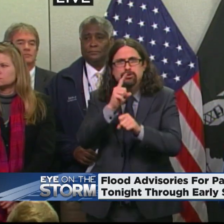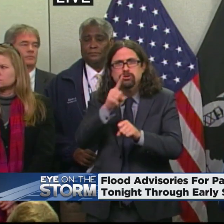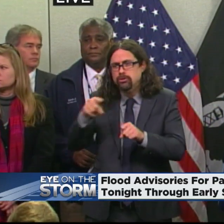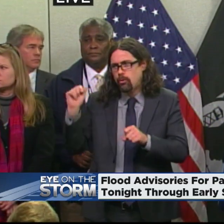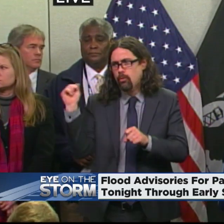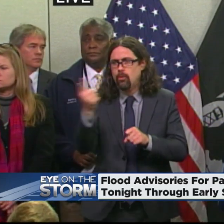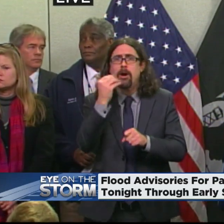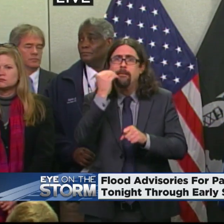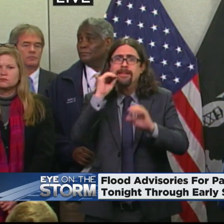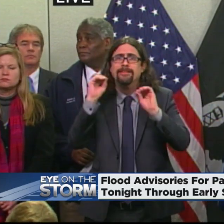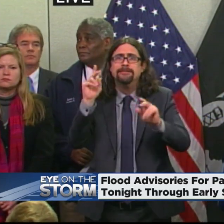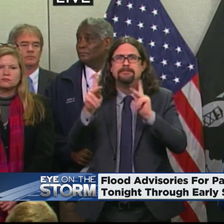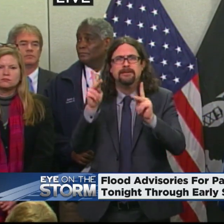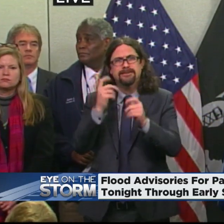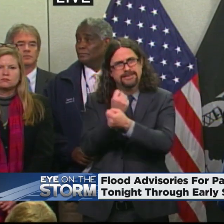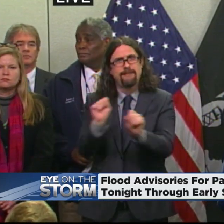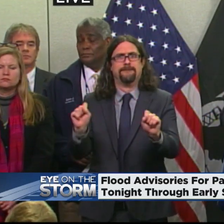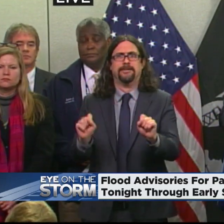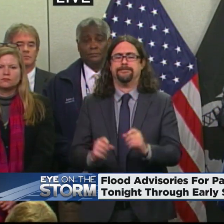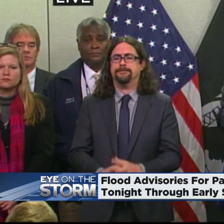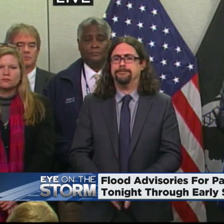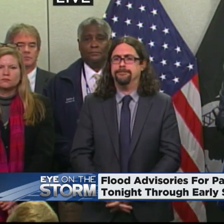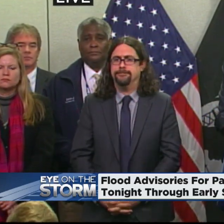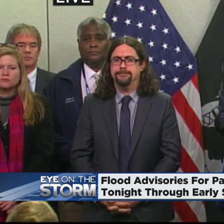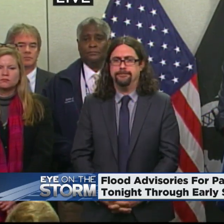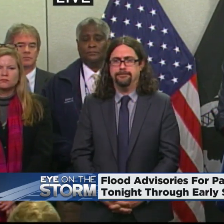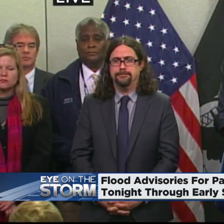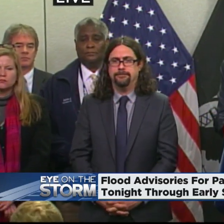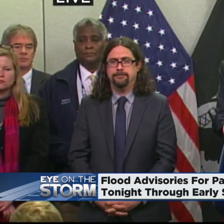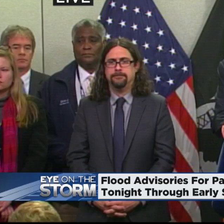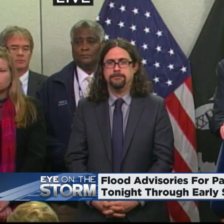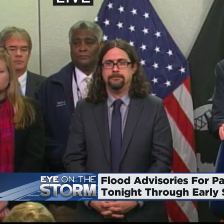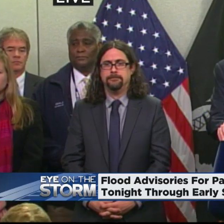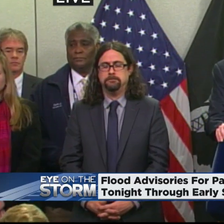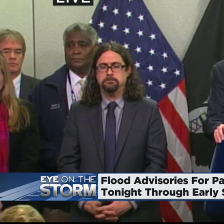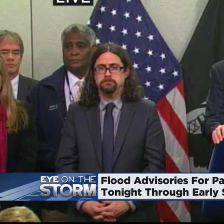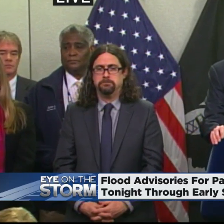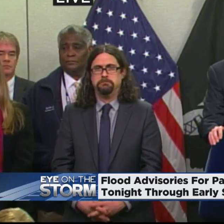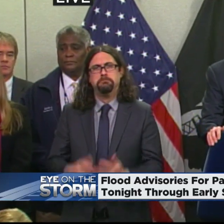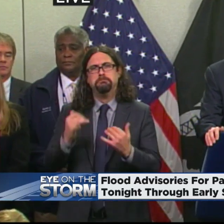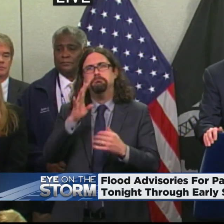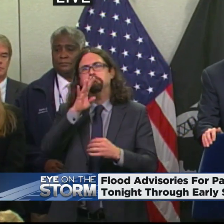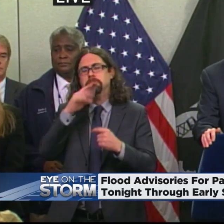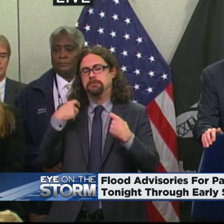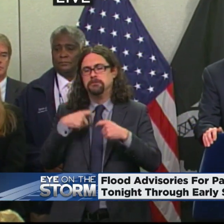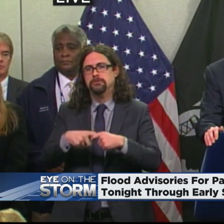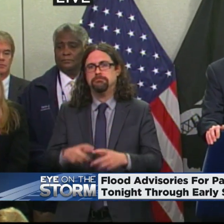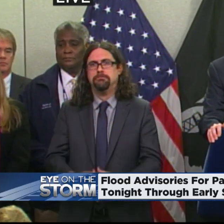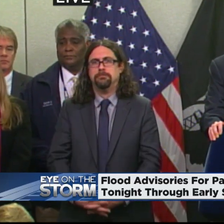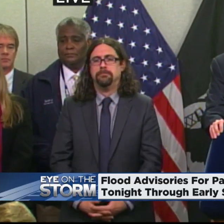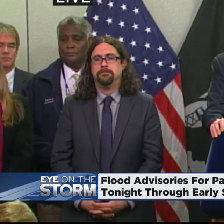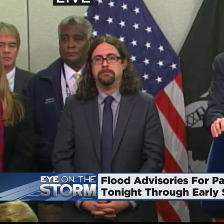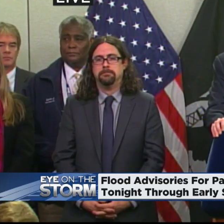SPANISH, AND THEN I WANT YOU TO HEAR FROM TWO OF MY COLLEAGUES, THEN WE WILL TAKE QUESTIONS ON